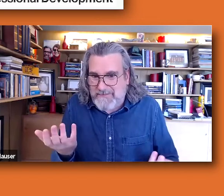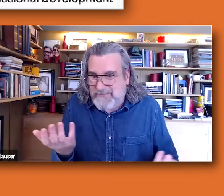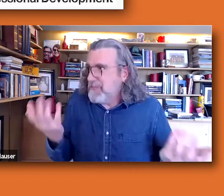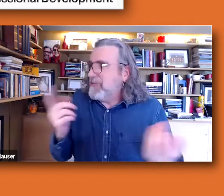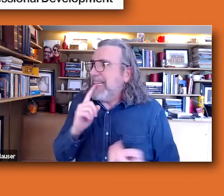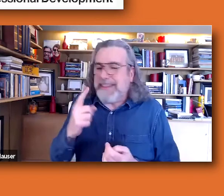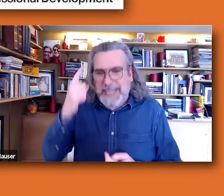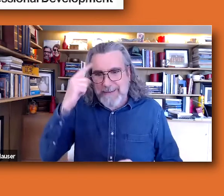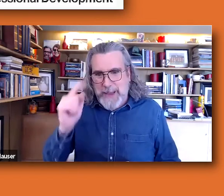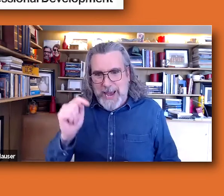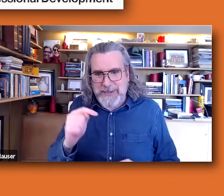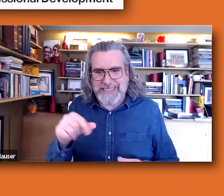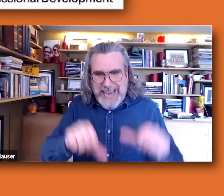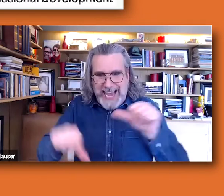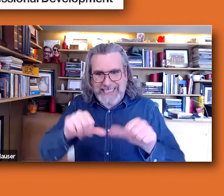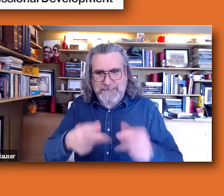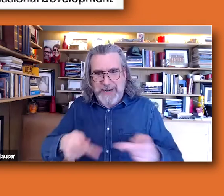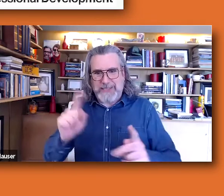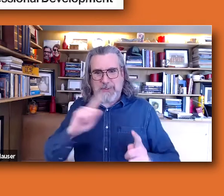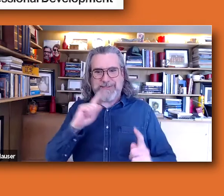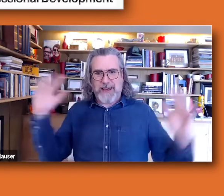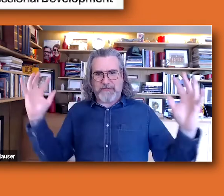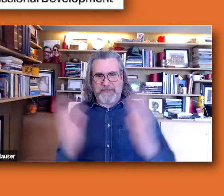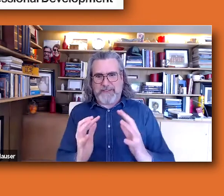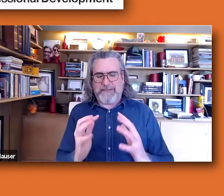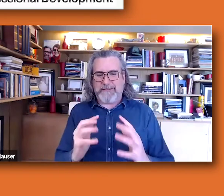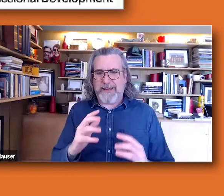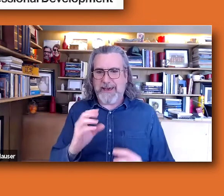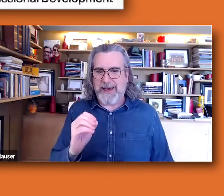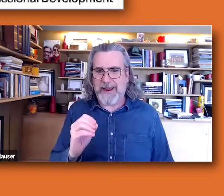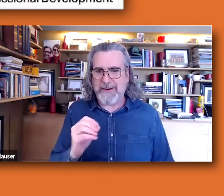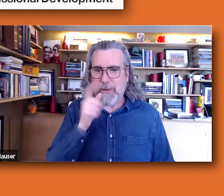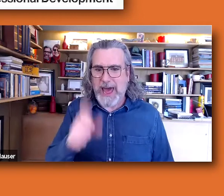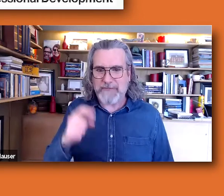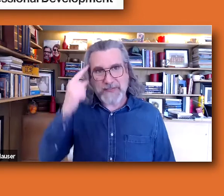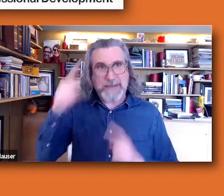I mean, think about a scientific space